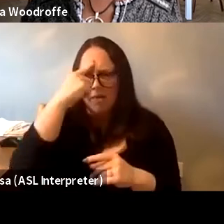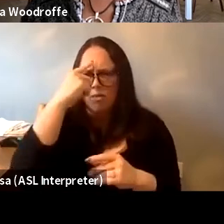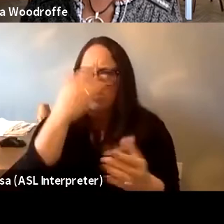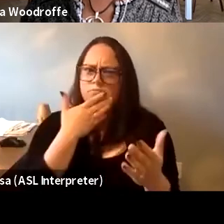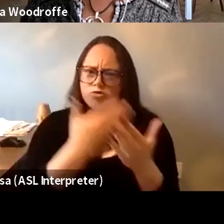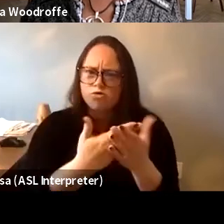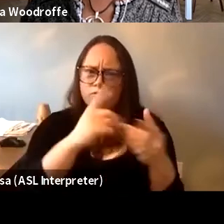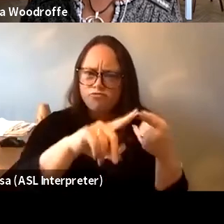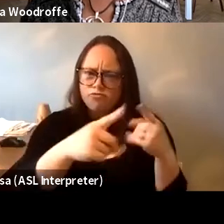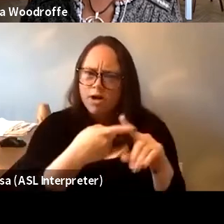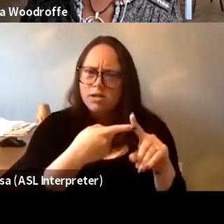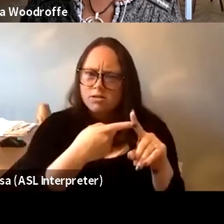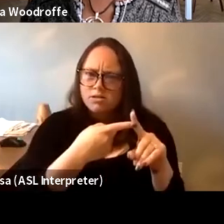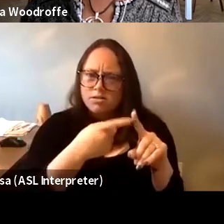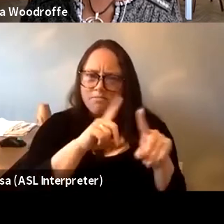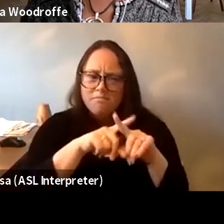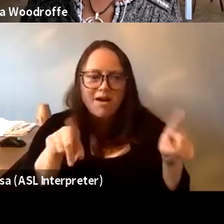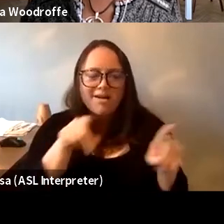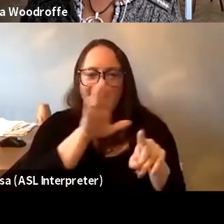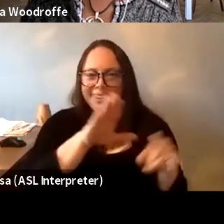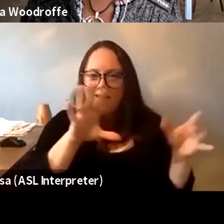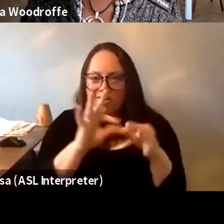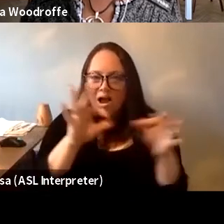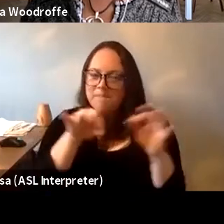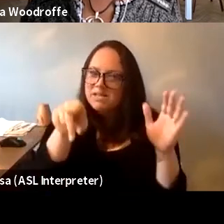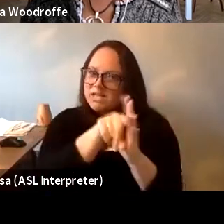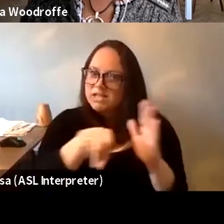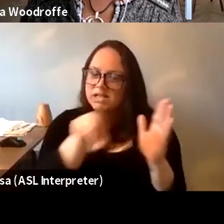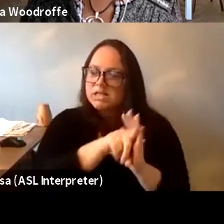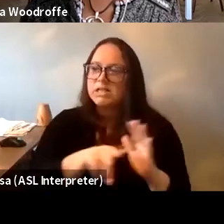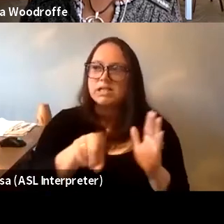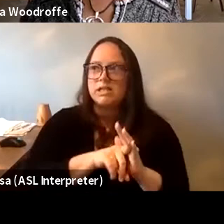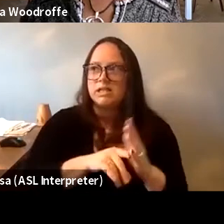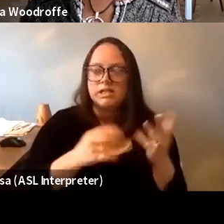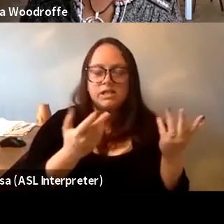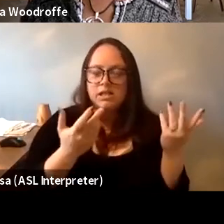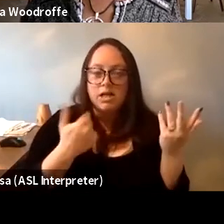seeing some really harsh things. And just, I just wasn't going to